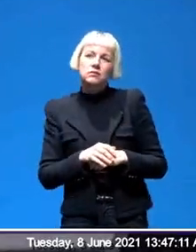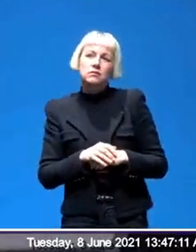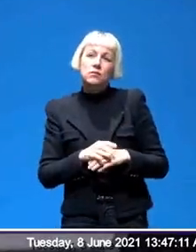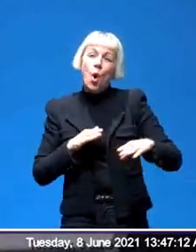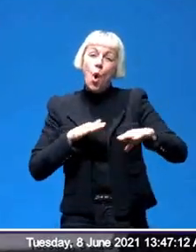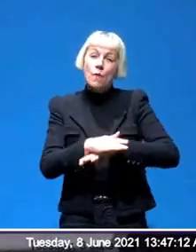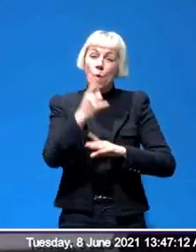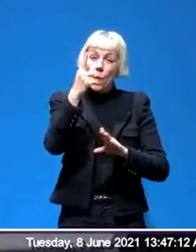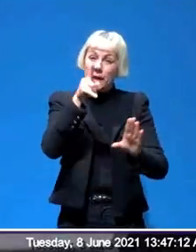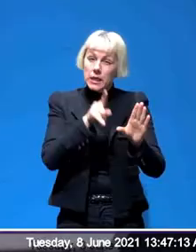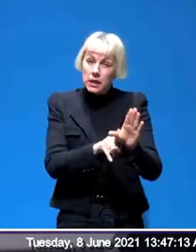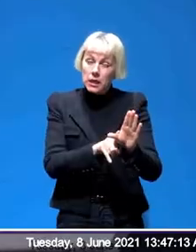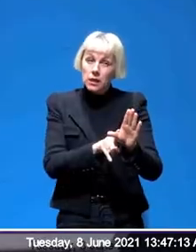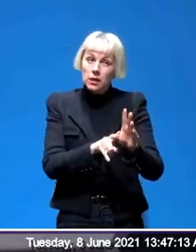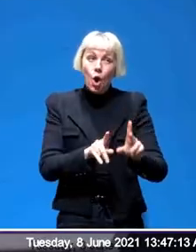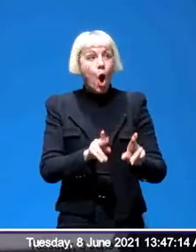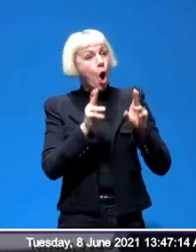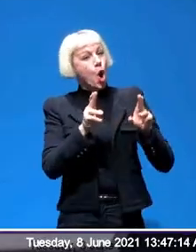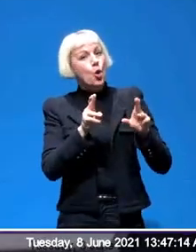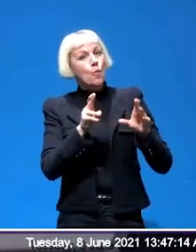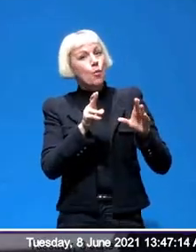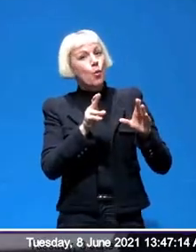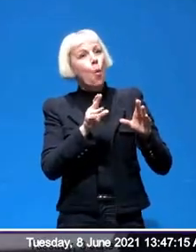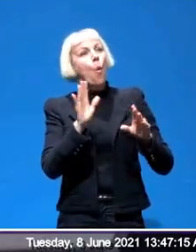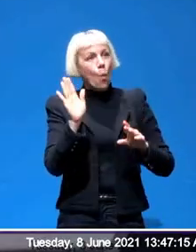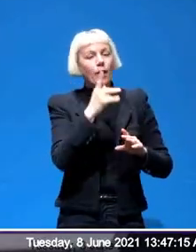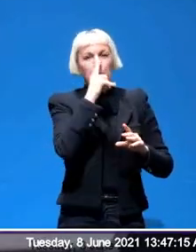of a year, hopefully everyone got involved in meetings.